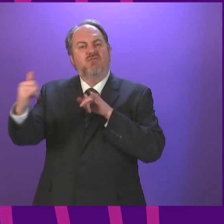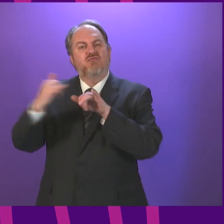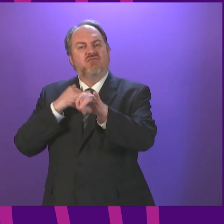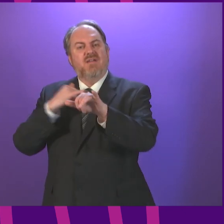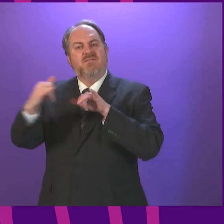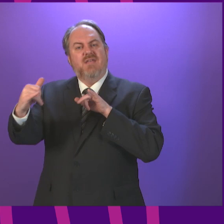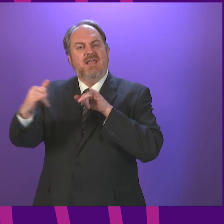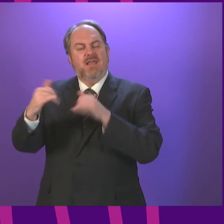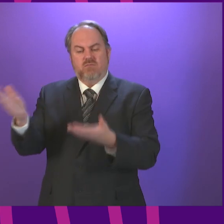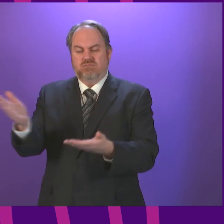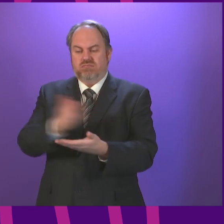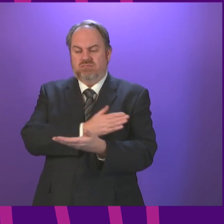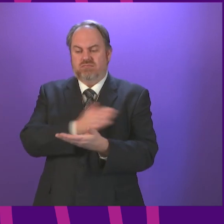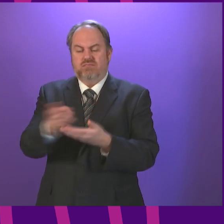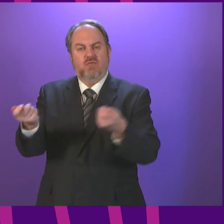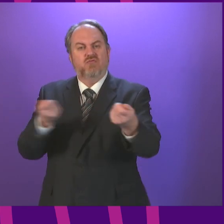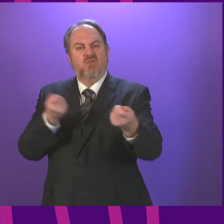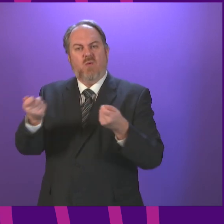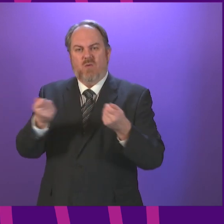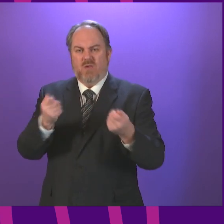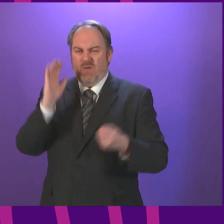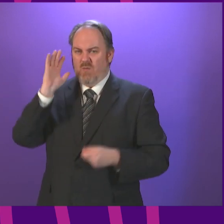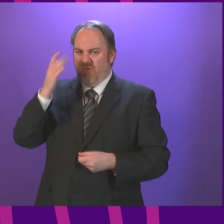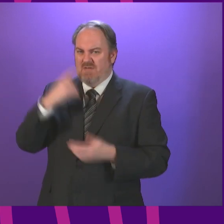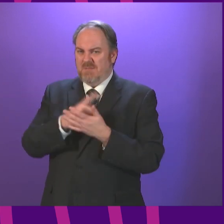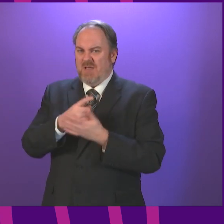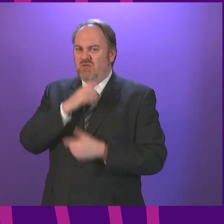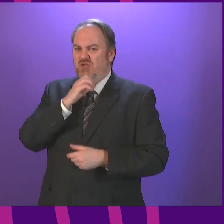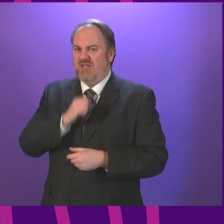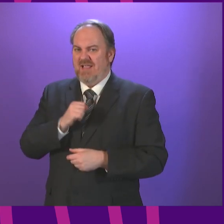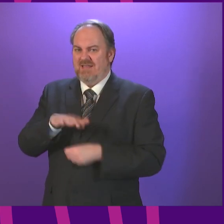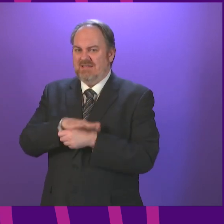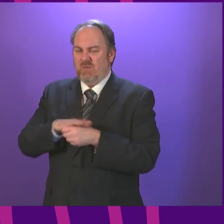of serious negative impacts for Shetland. They range from job losses to side effects